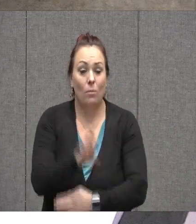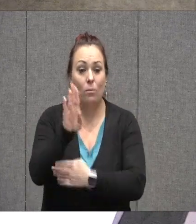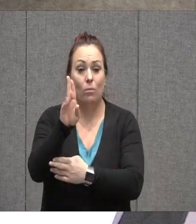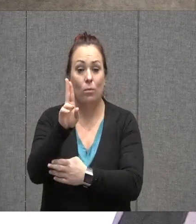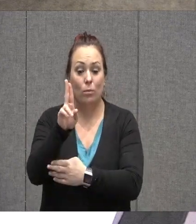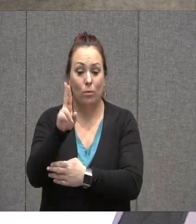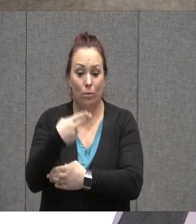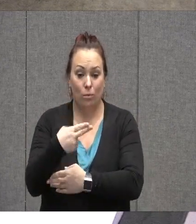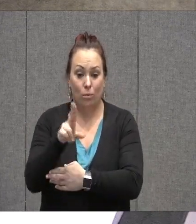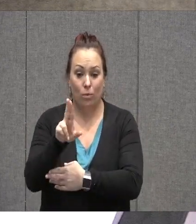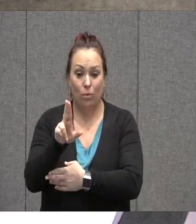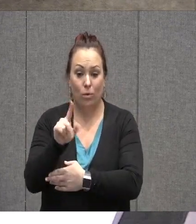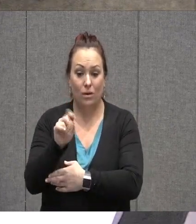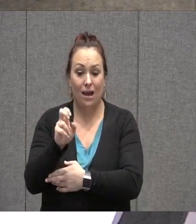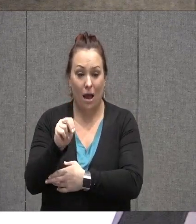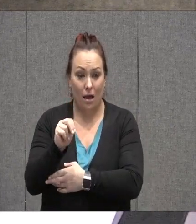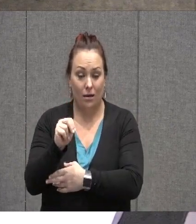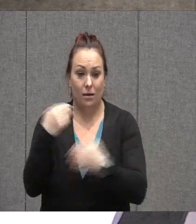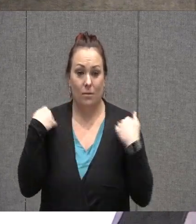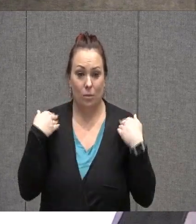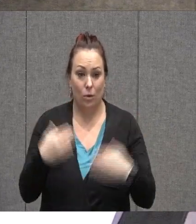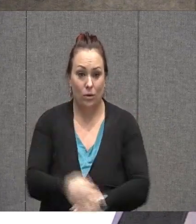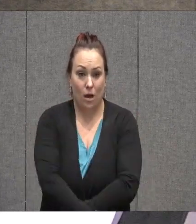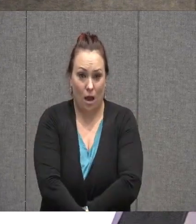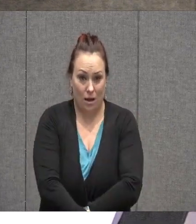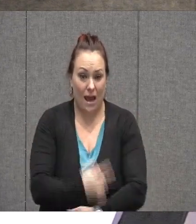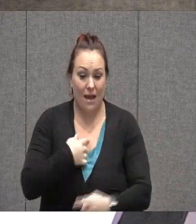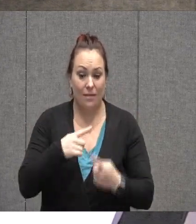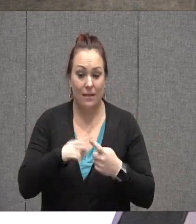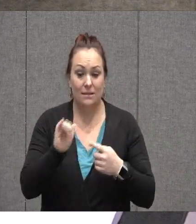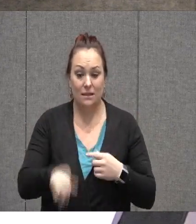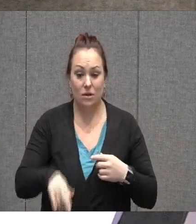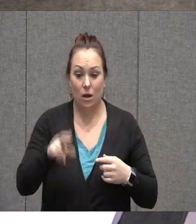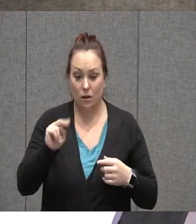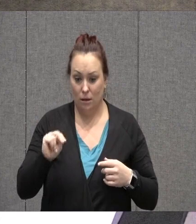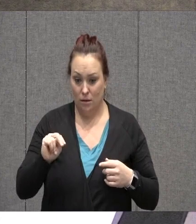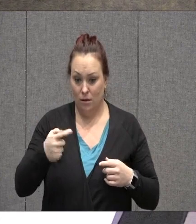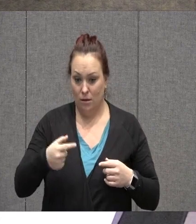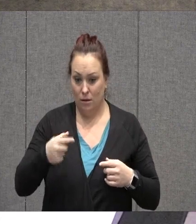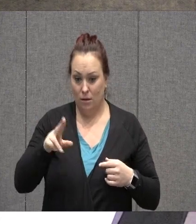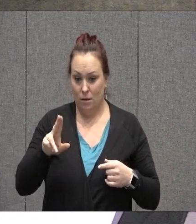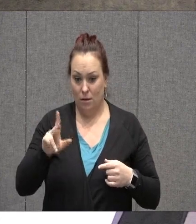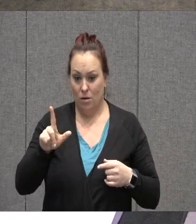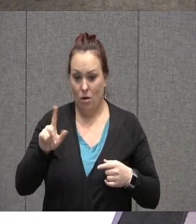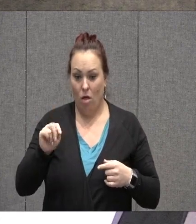And this is called an ngultrum from Bhutan. That's the name of their currency.